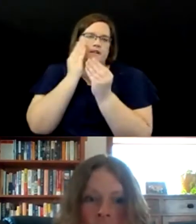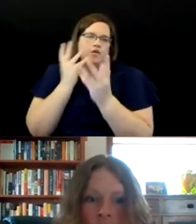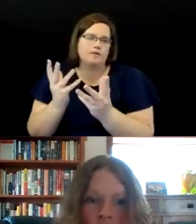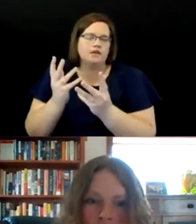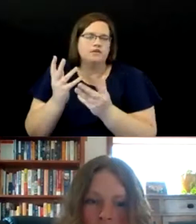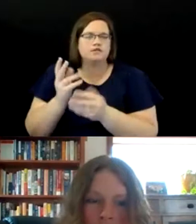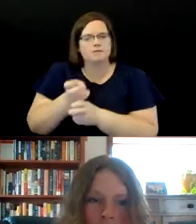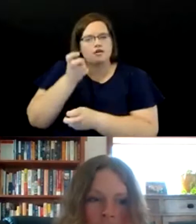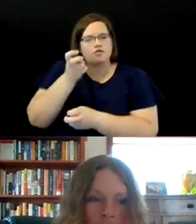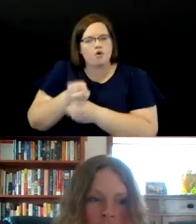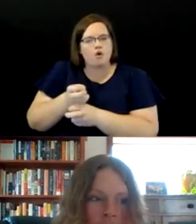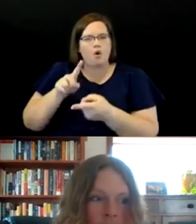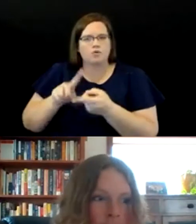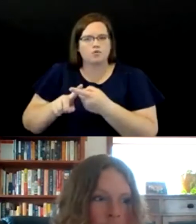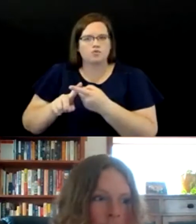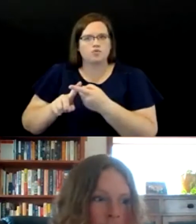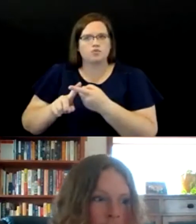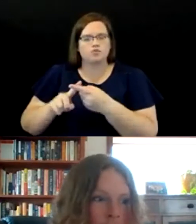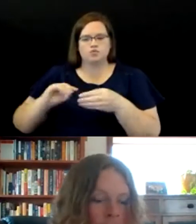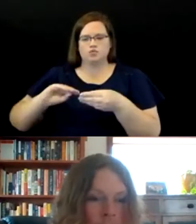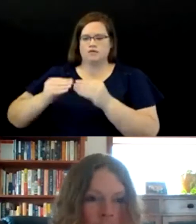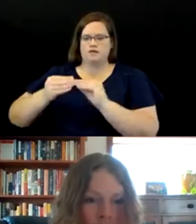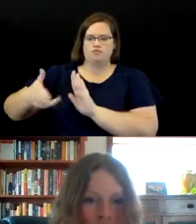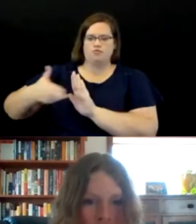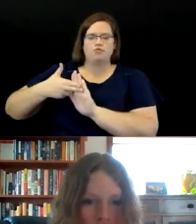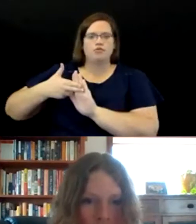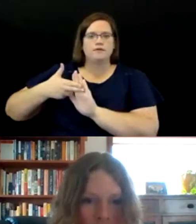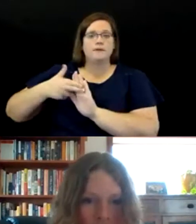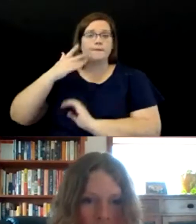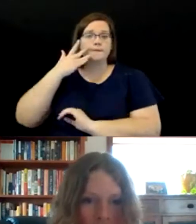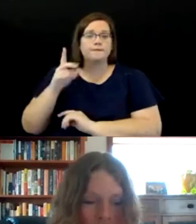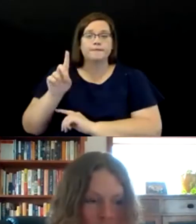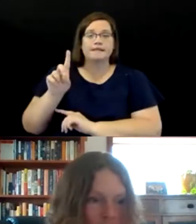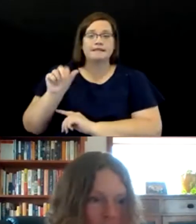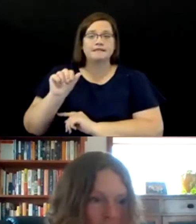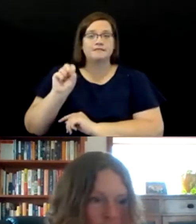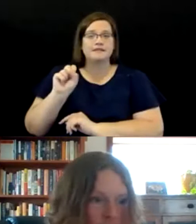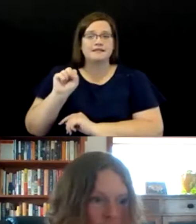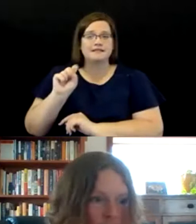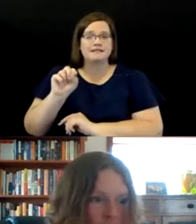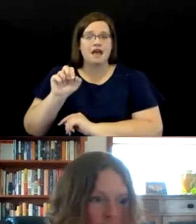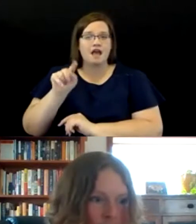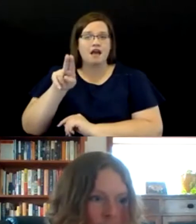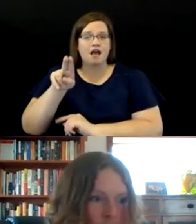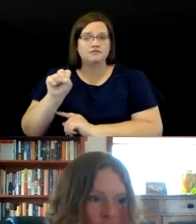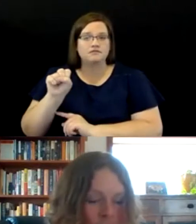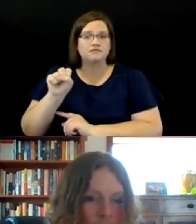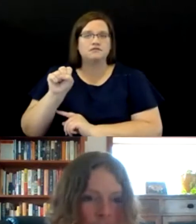quantify because disability status is not necessarily something